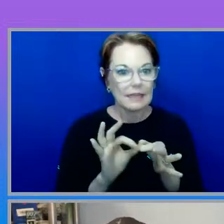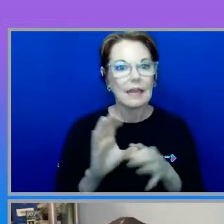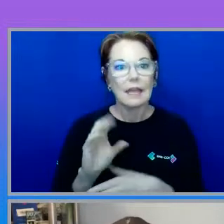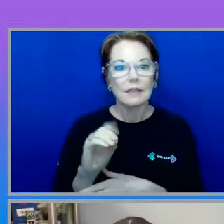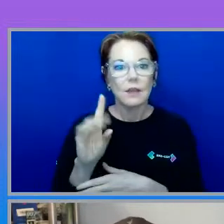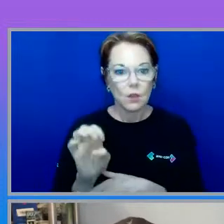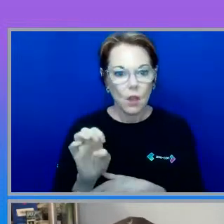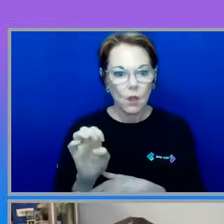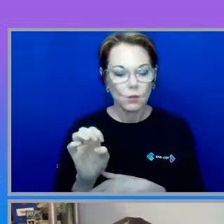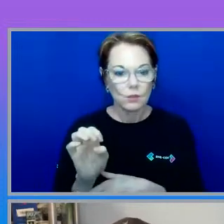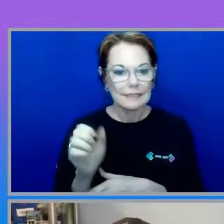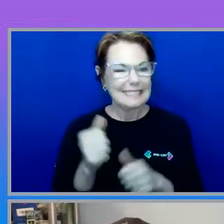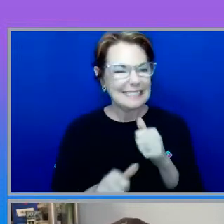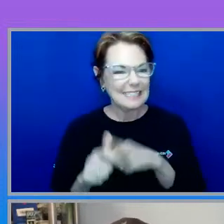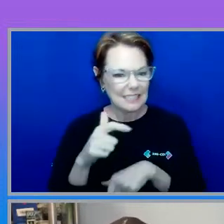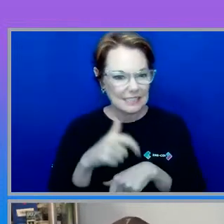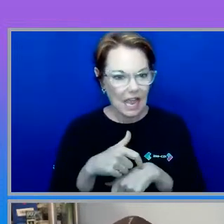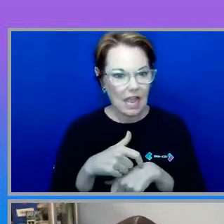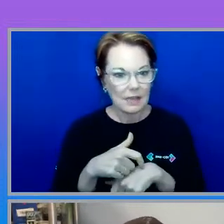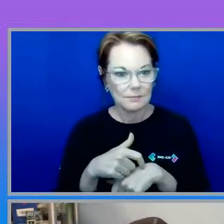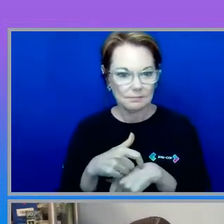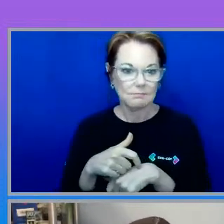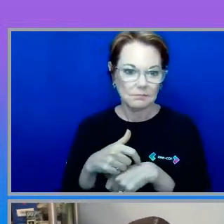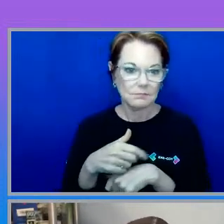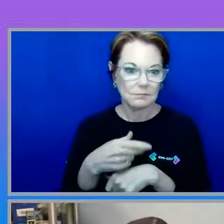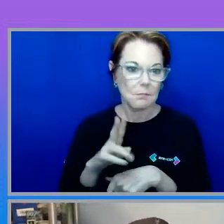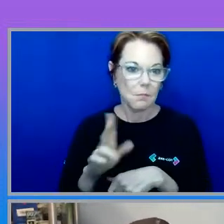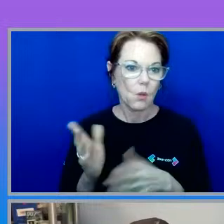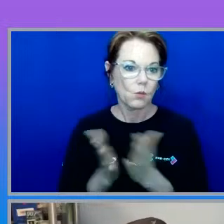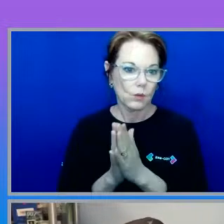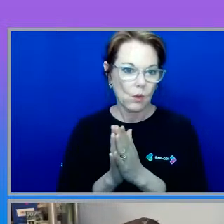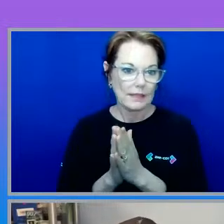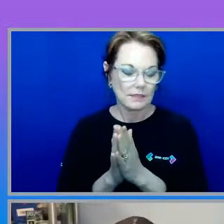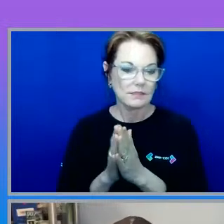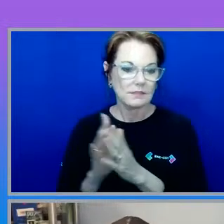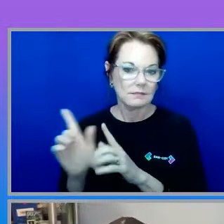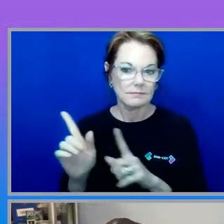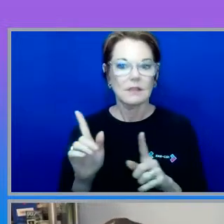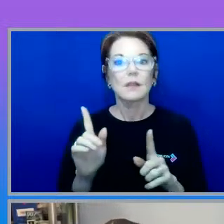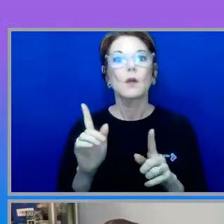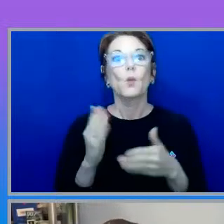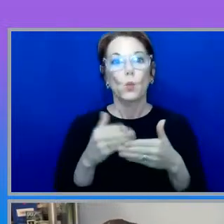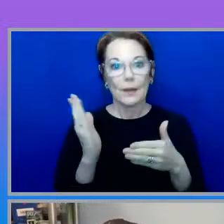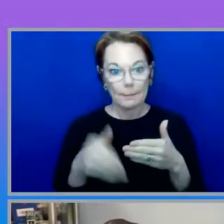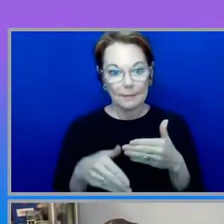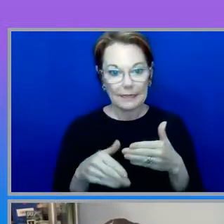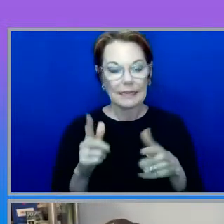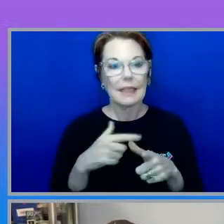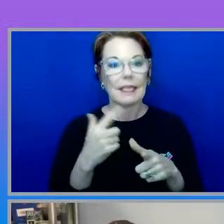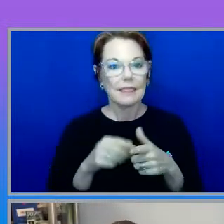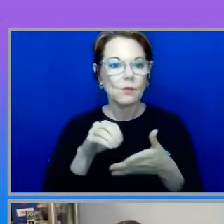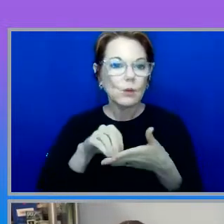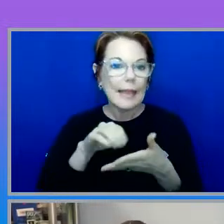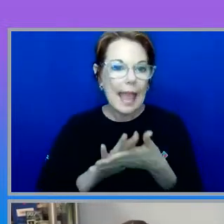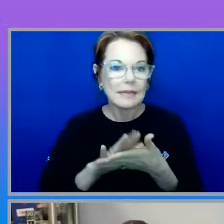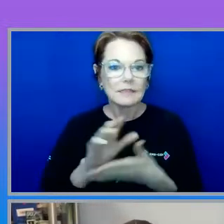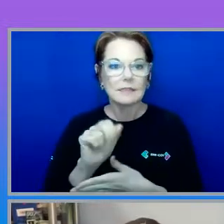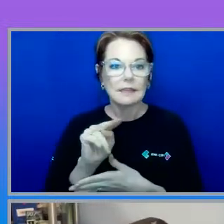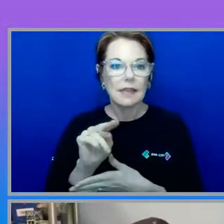every time a pull request is created. Once the linter action is complete, we annotate the